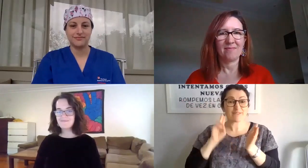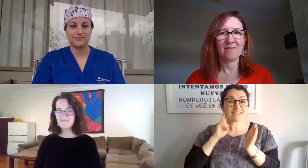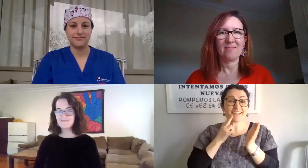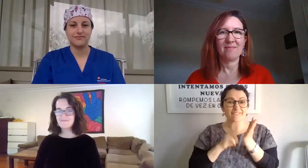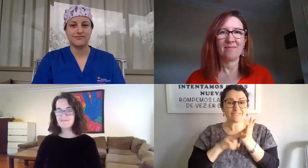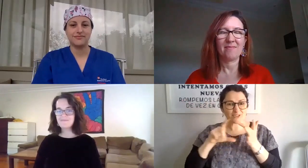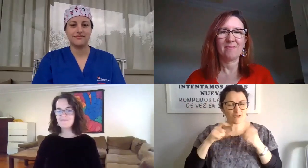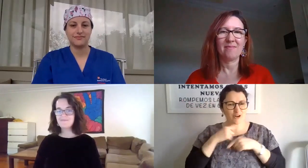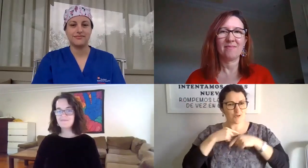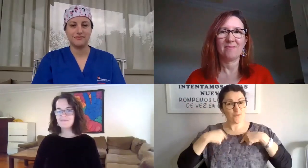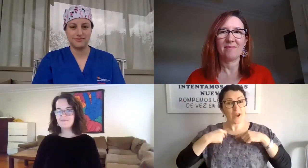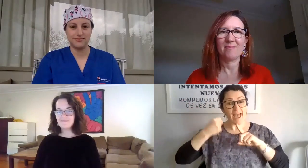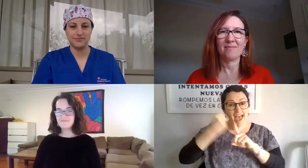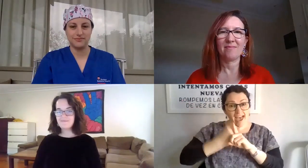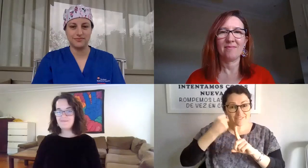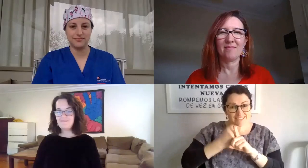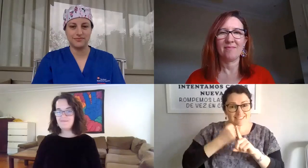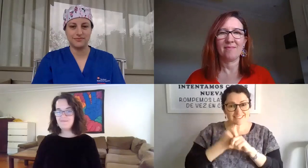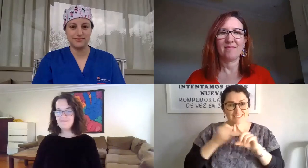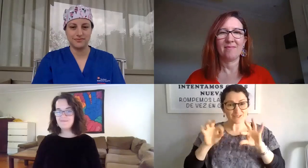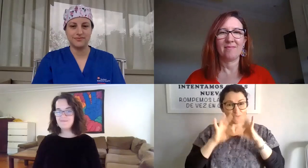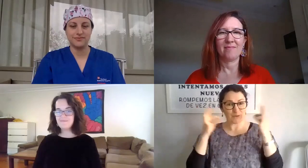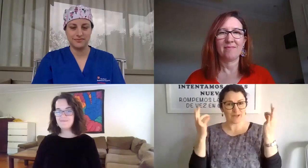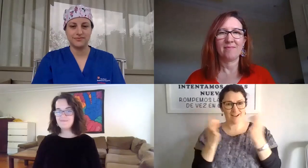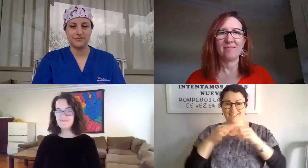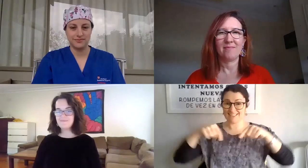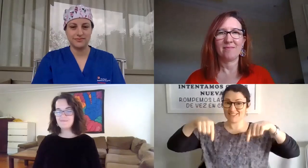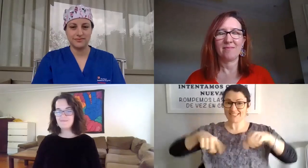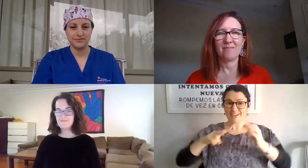general manager at Deaf Victoria. We're an advocacy